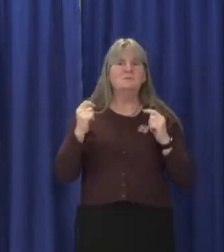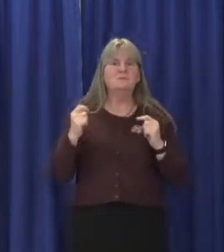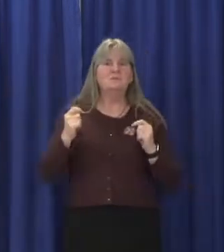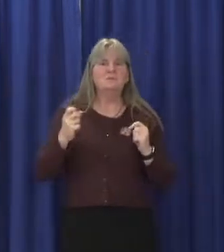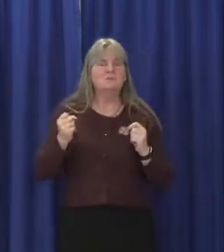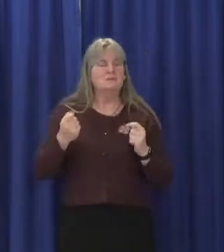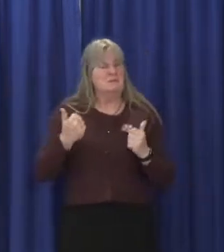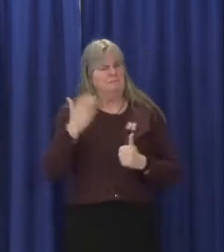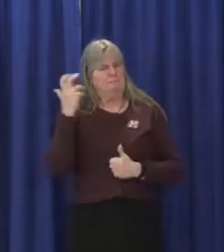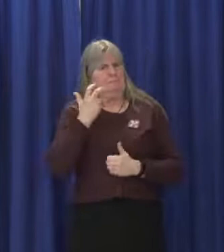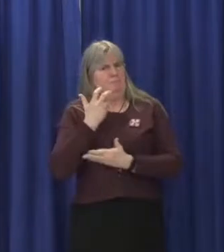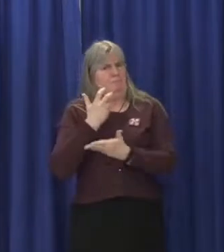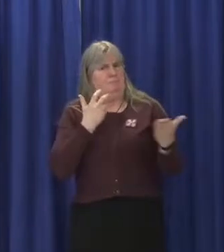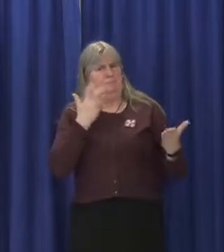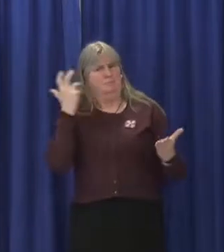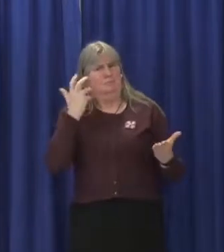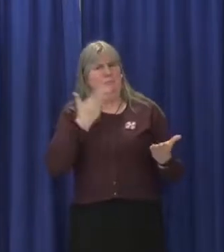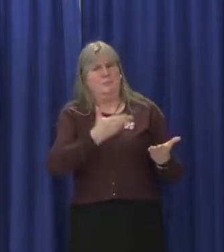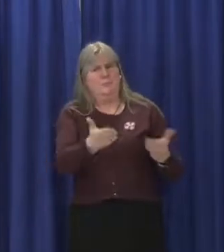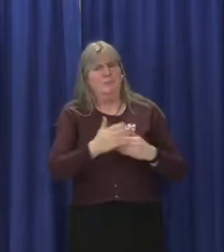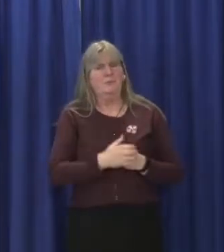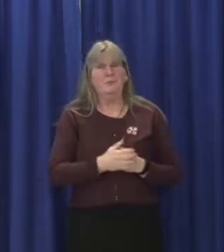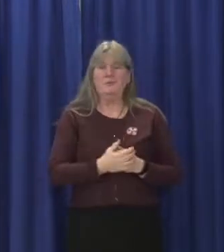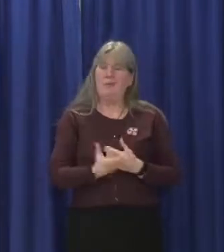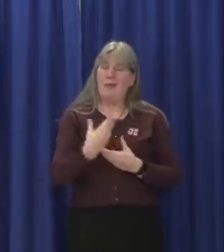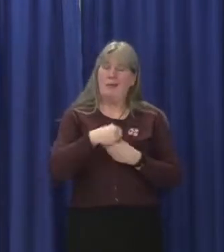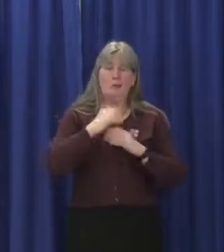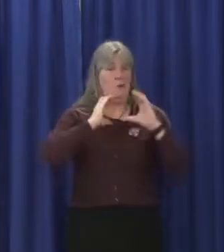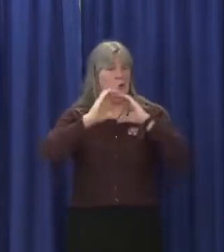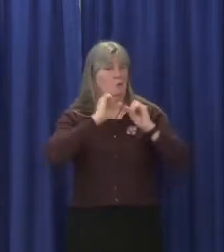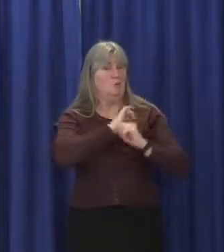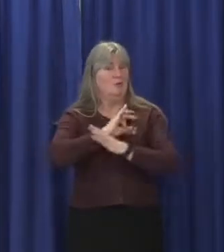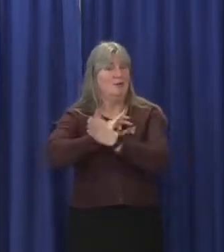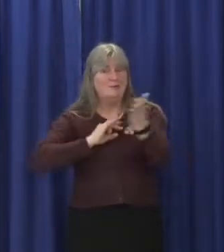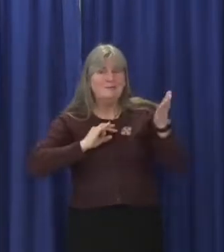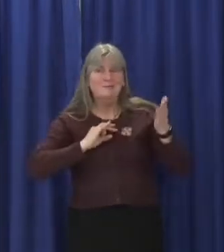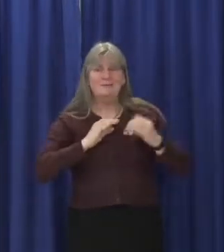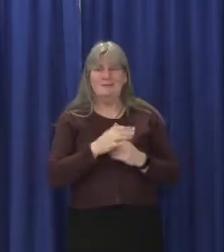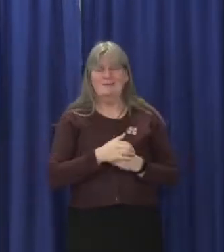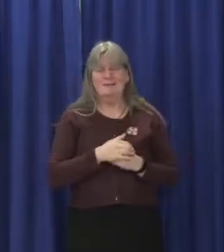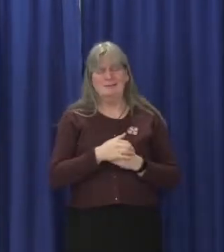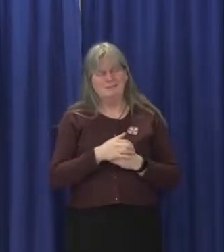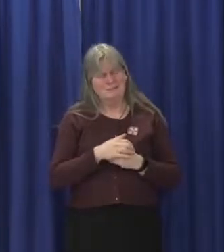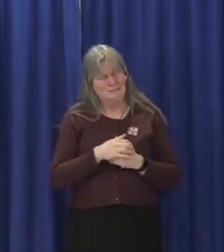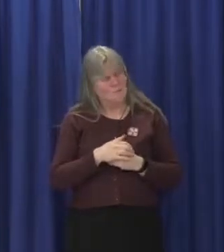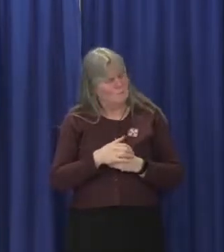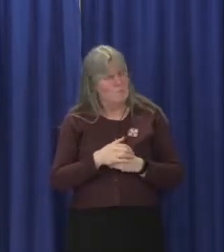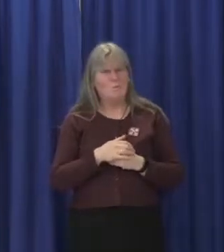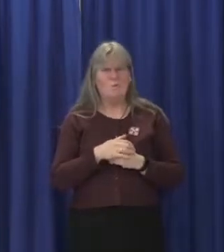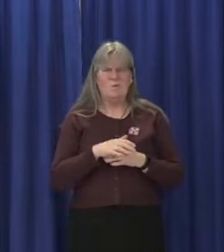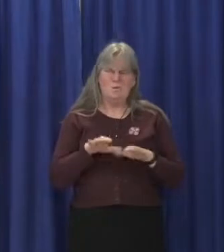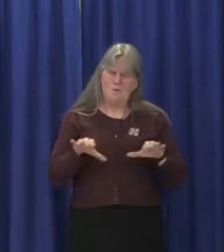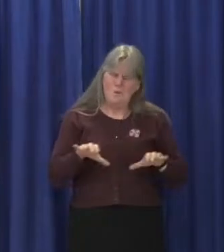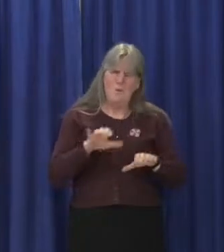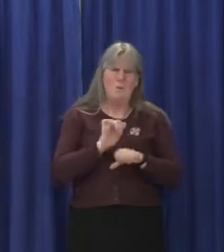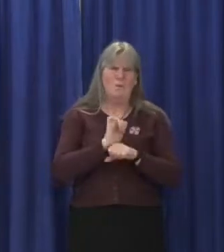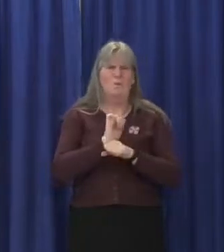amazing, in a tremendous way. And that includes our communications staff, working extremely hard in a